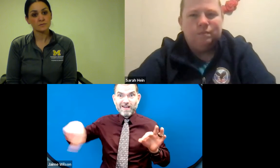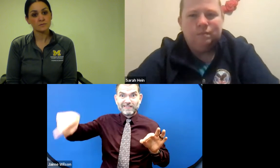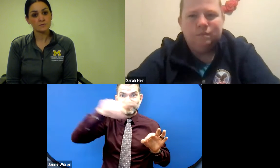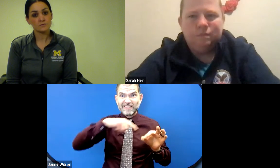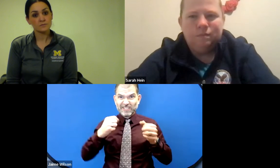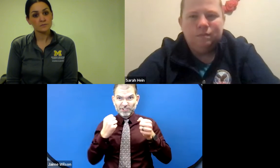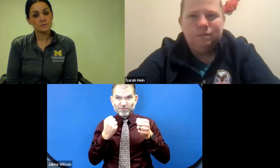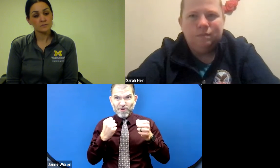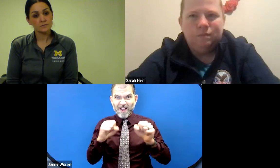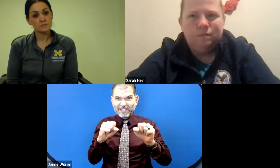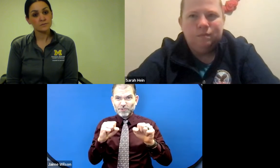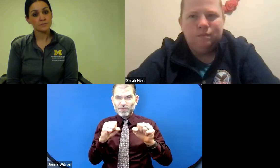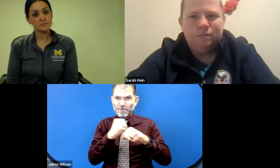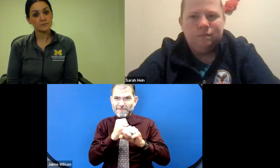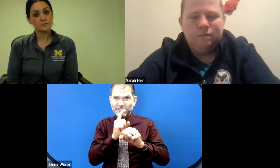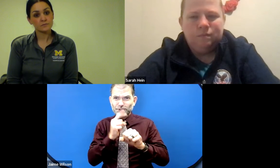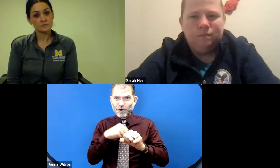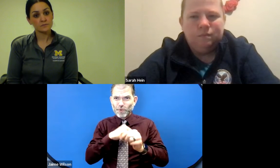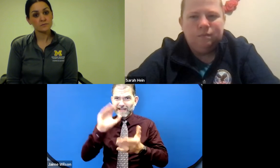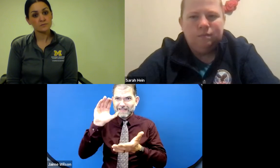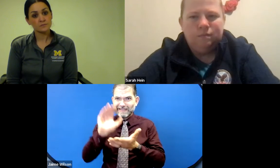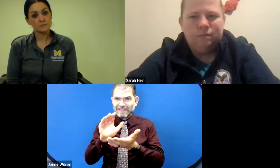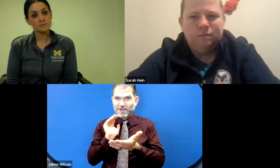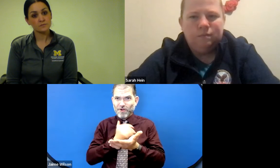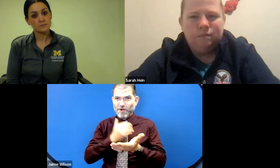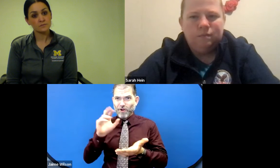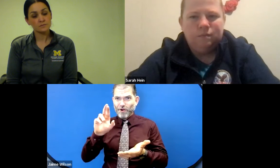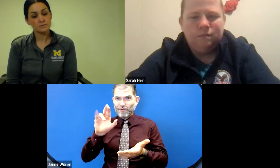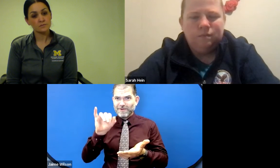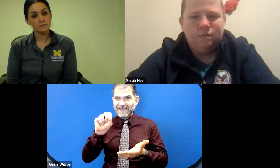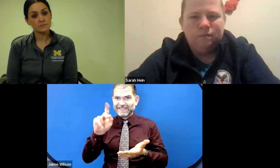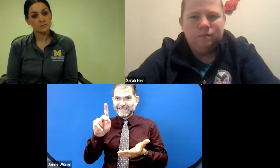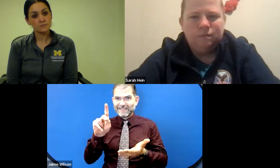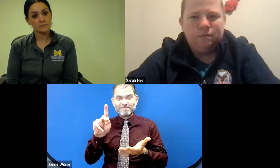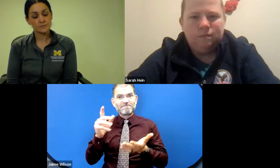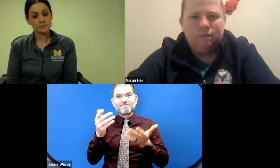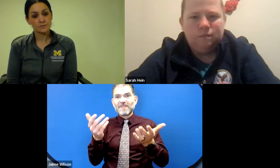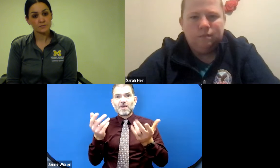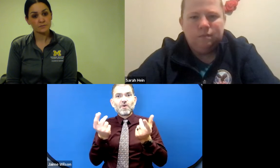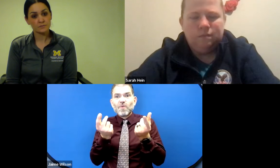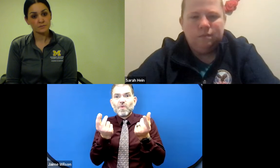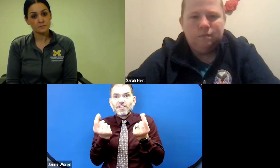ASL Interpreter: So it's really really important for us to try to make sure that we reduce our risk.